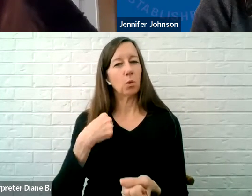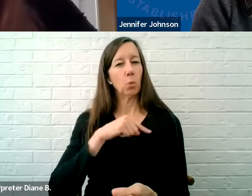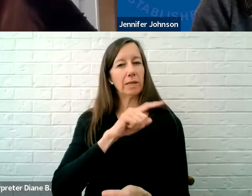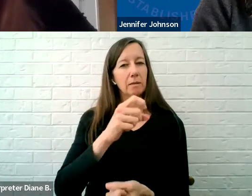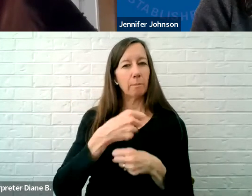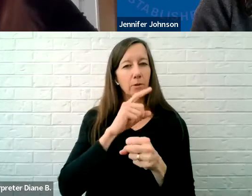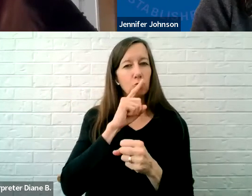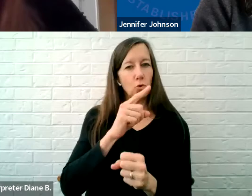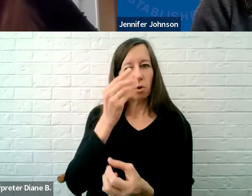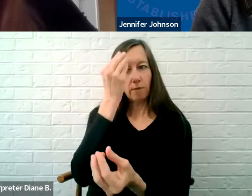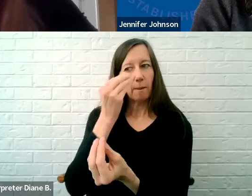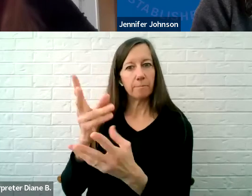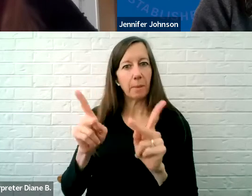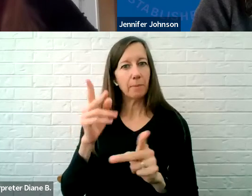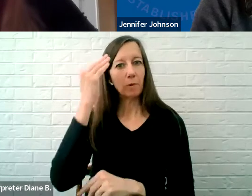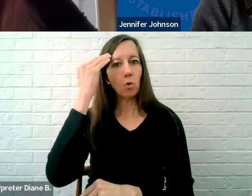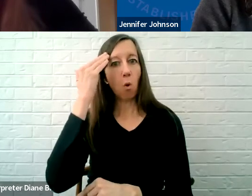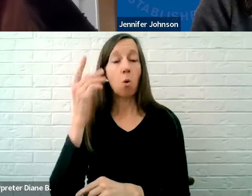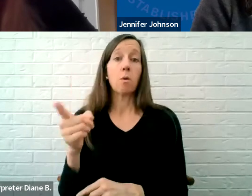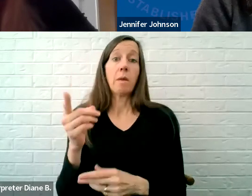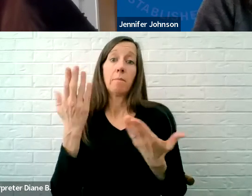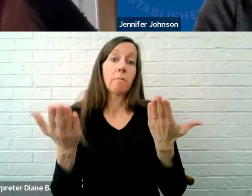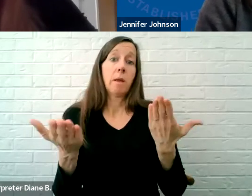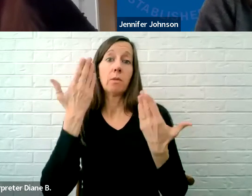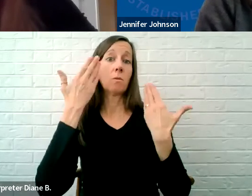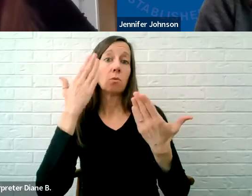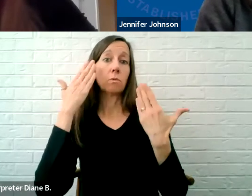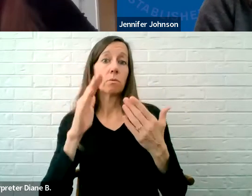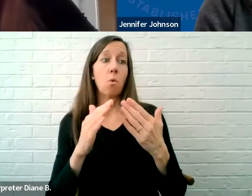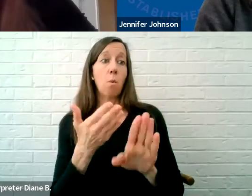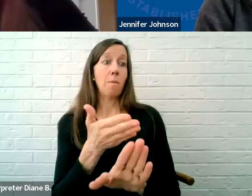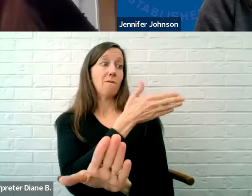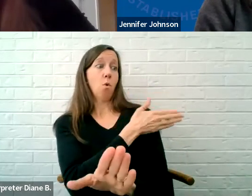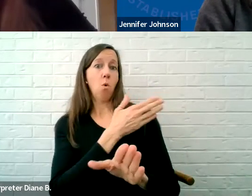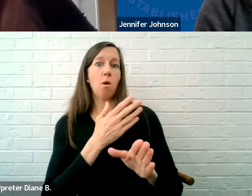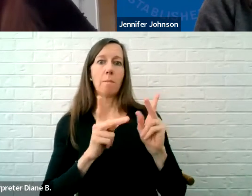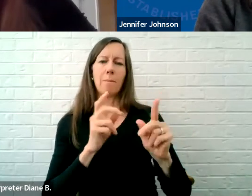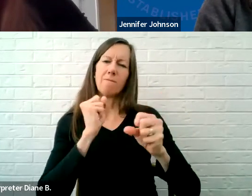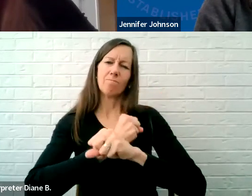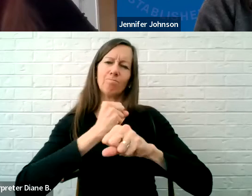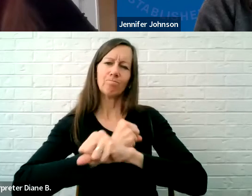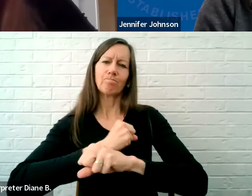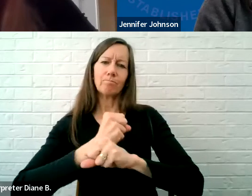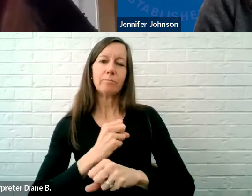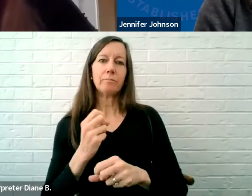If they're new to advocacy, and I have not experienced this and also that families